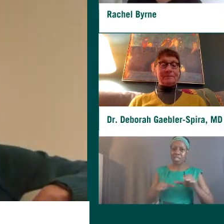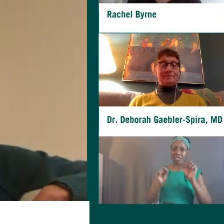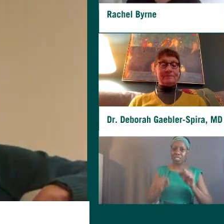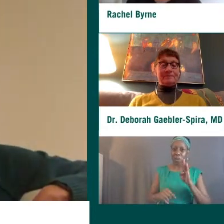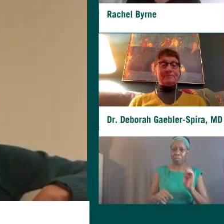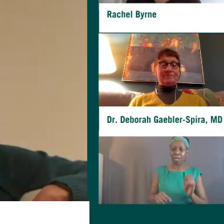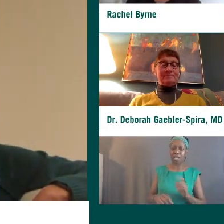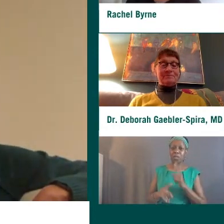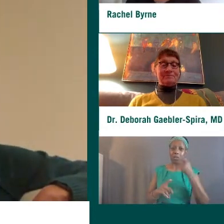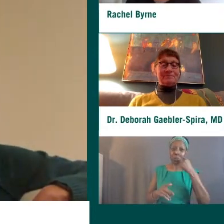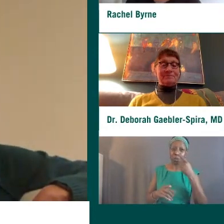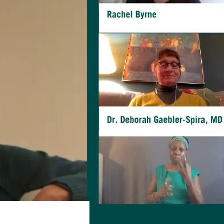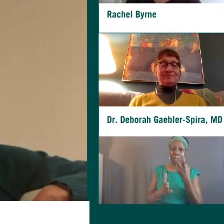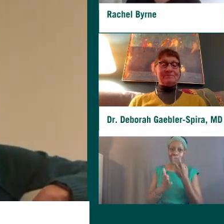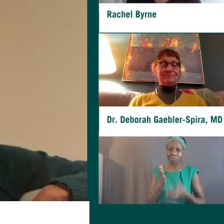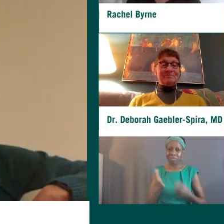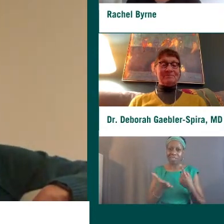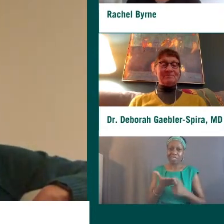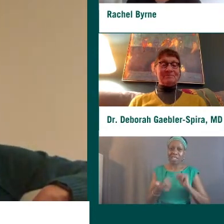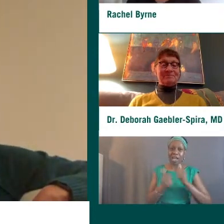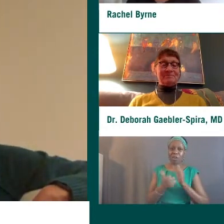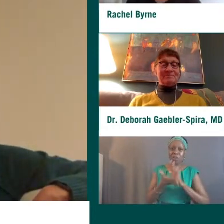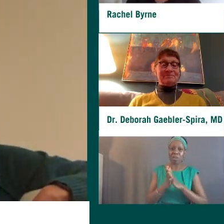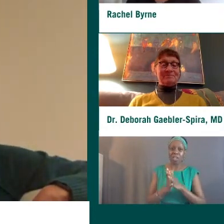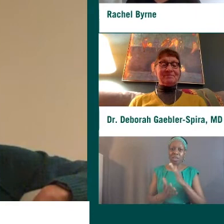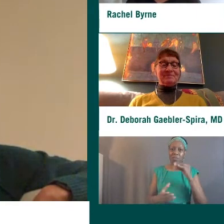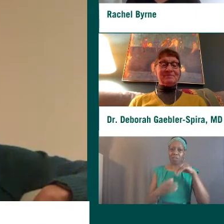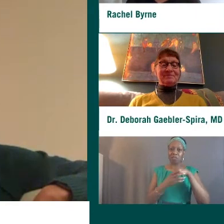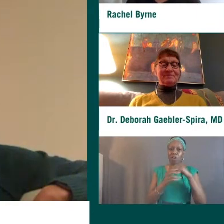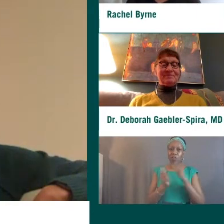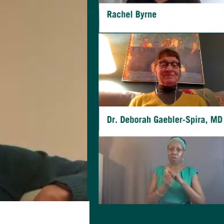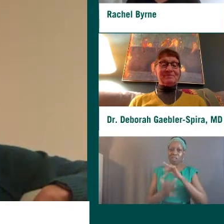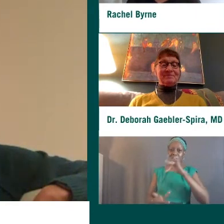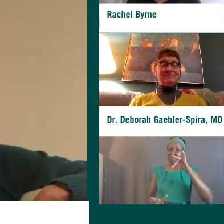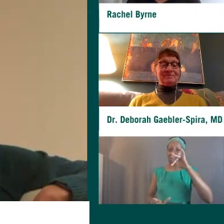I've been involved in ballet from .